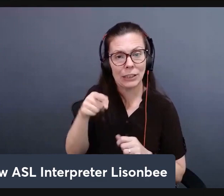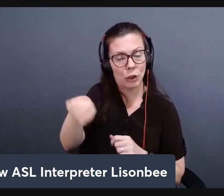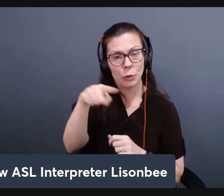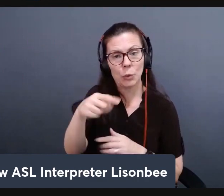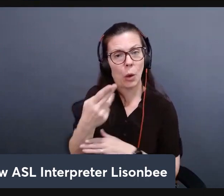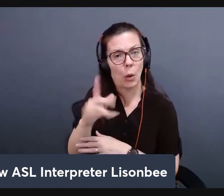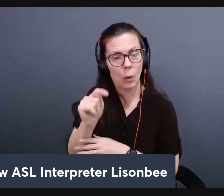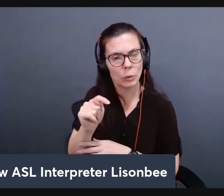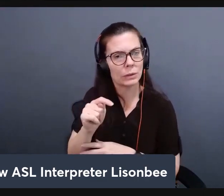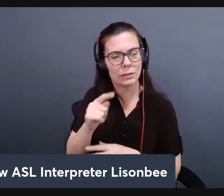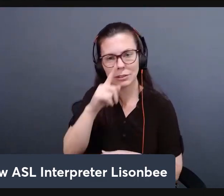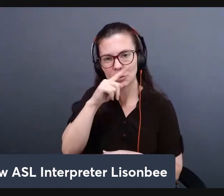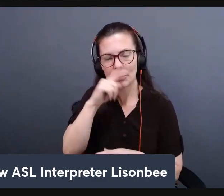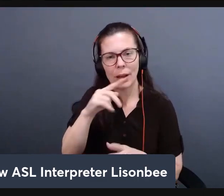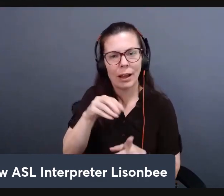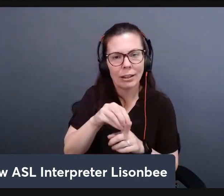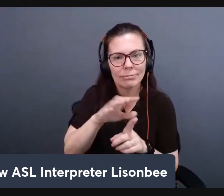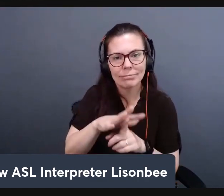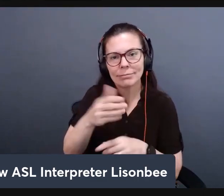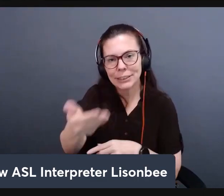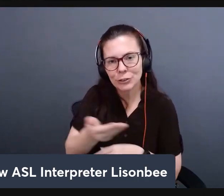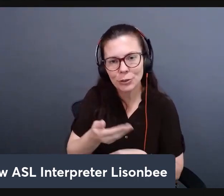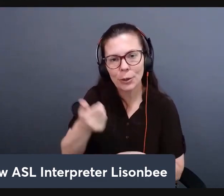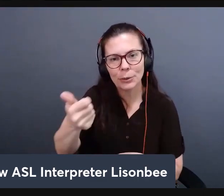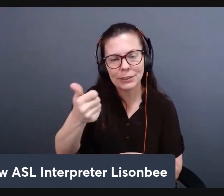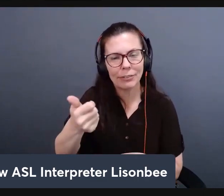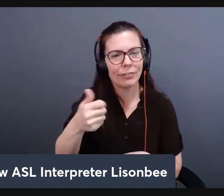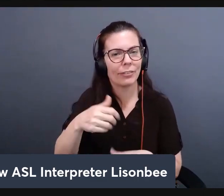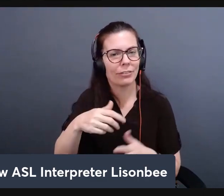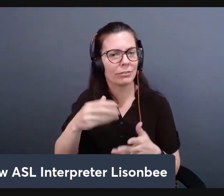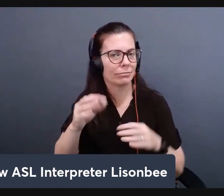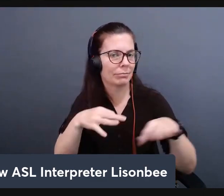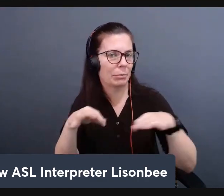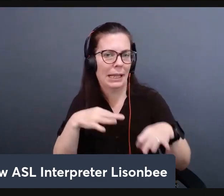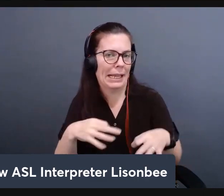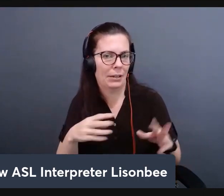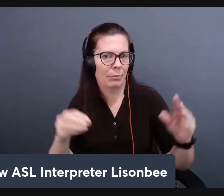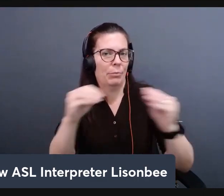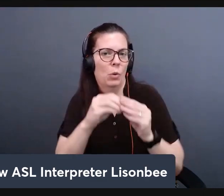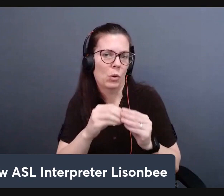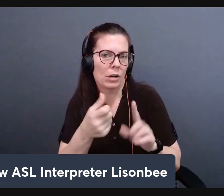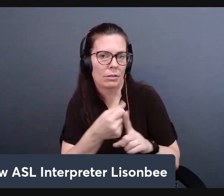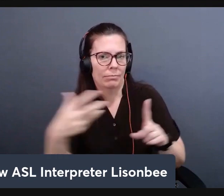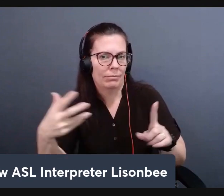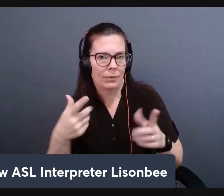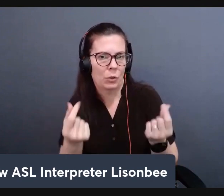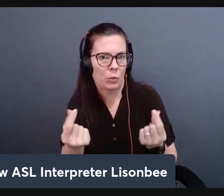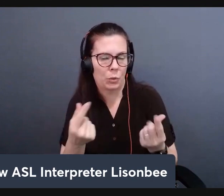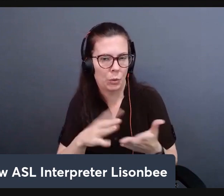can you introduce yourself a little bit and tell us more about what we're gonna learn today? Yeah, so I'm a developer advocate